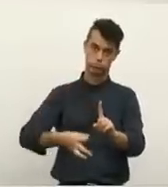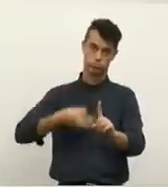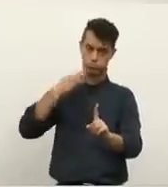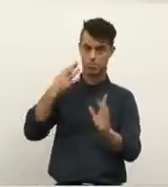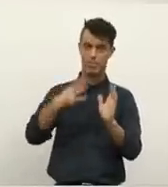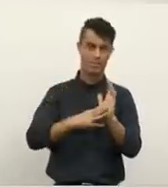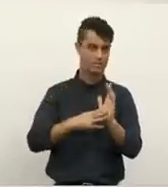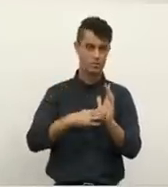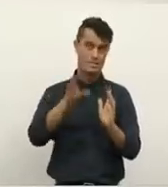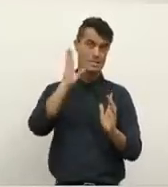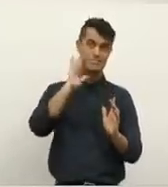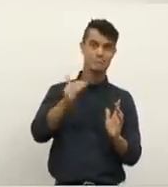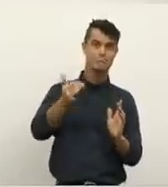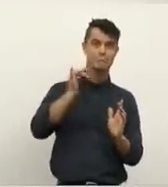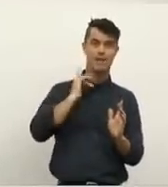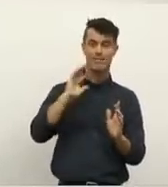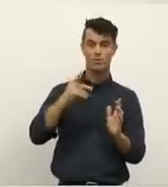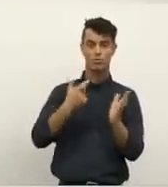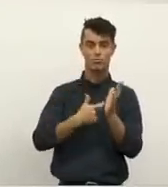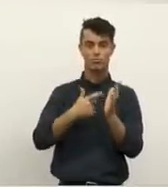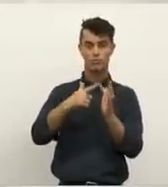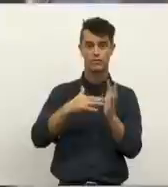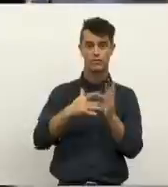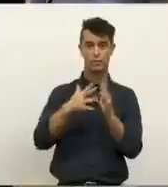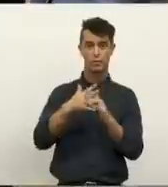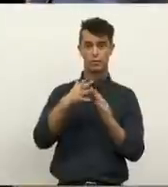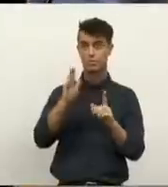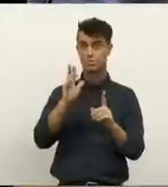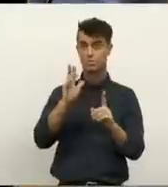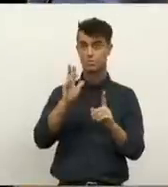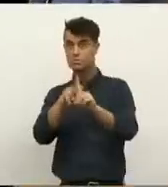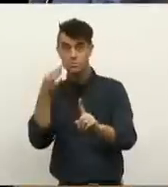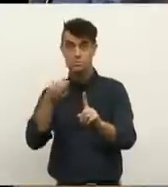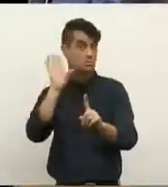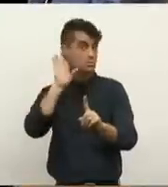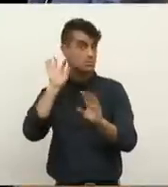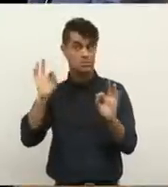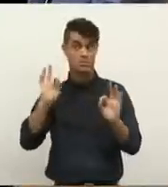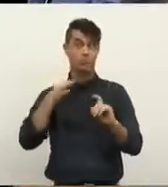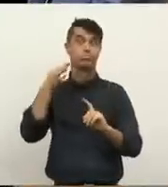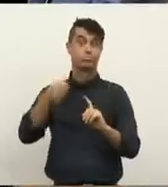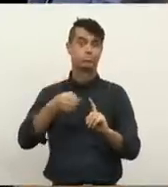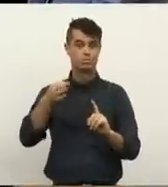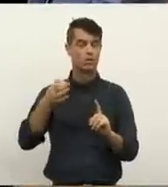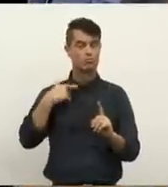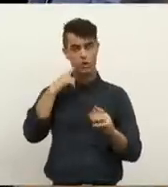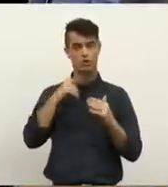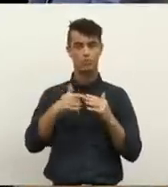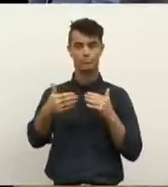to hear back for a review request. Terrific. Alright.